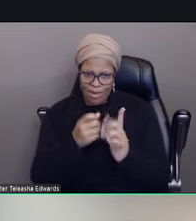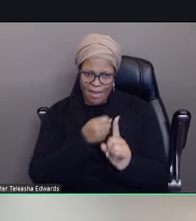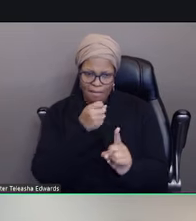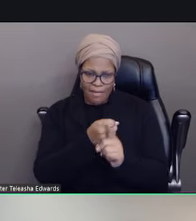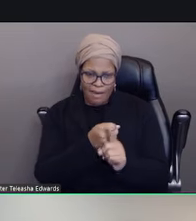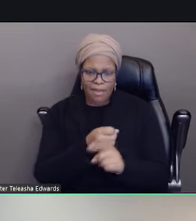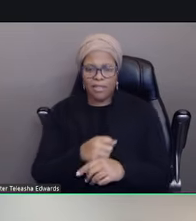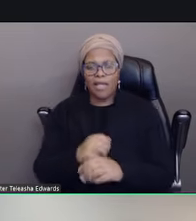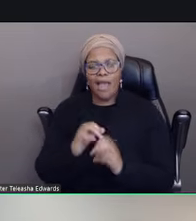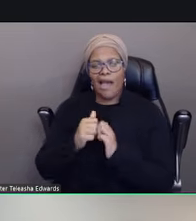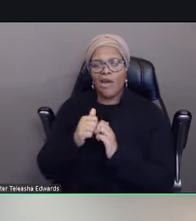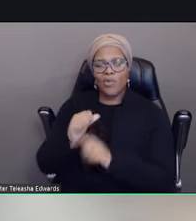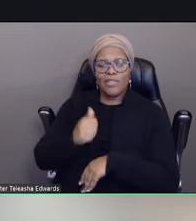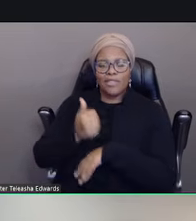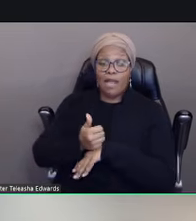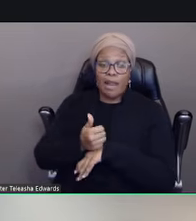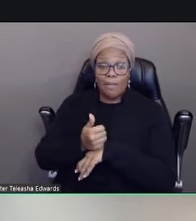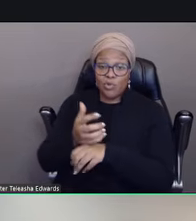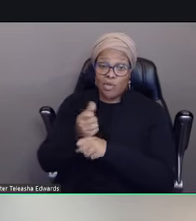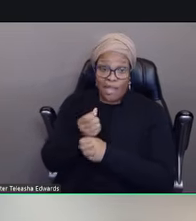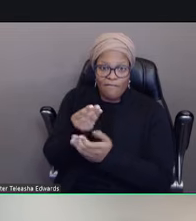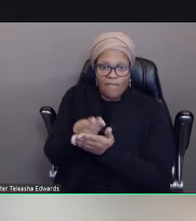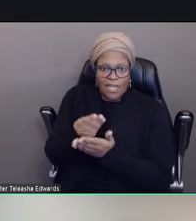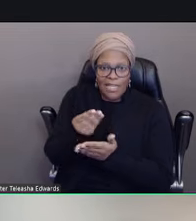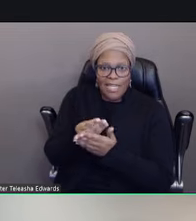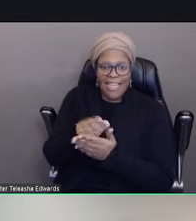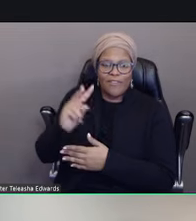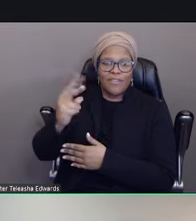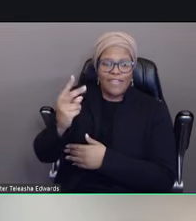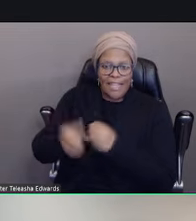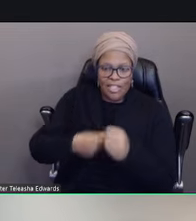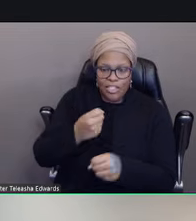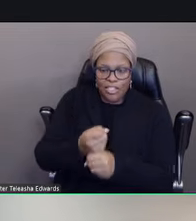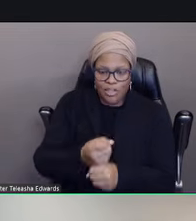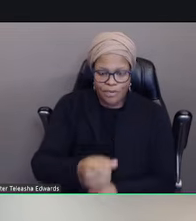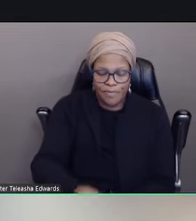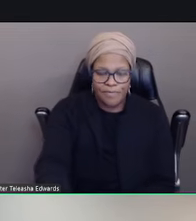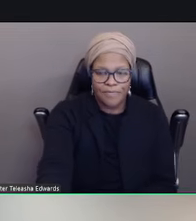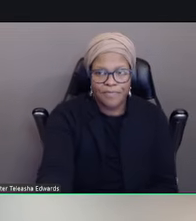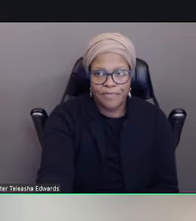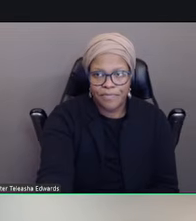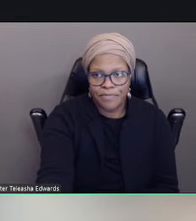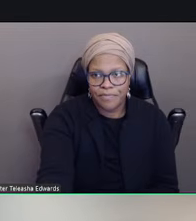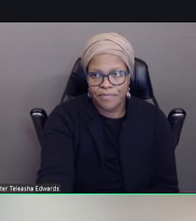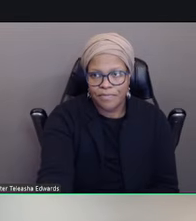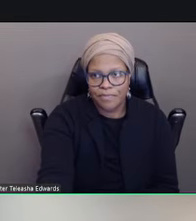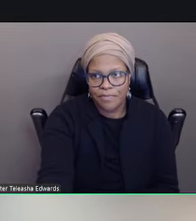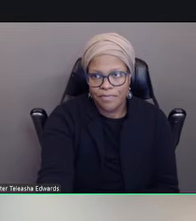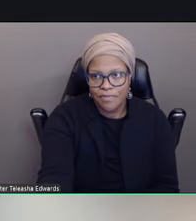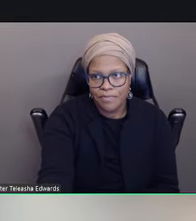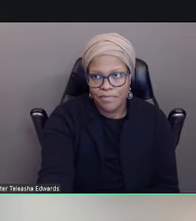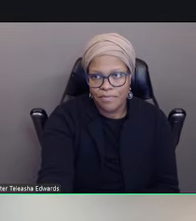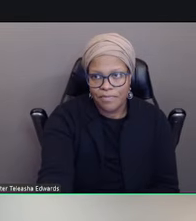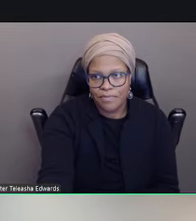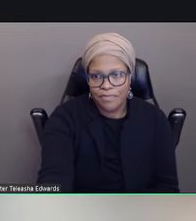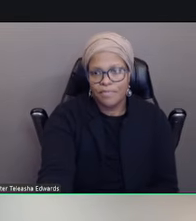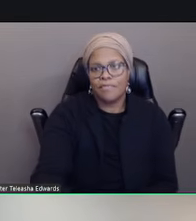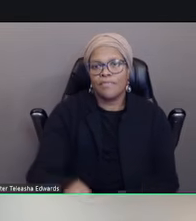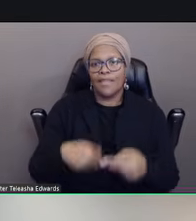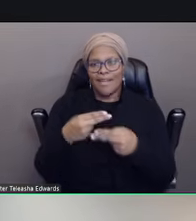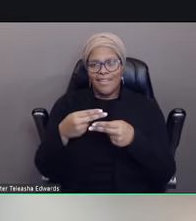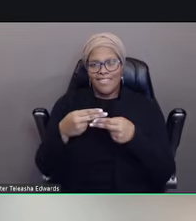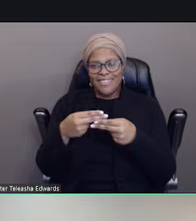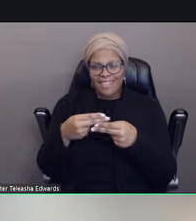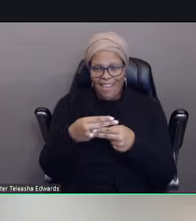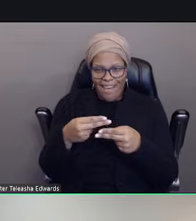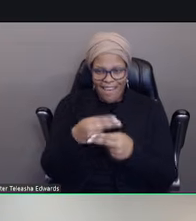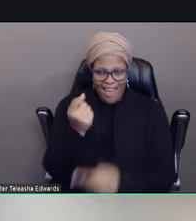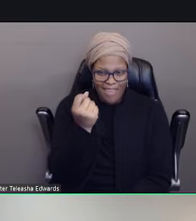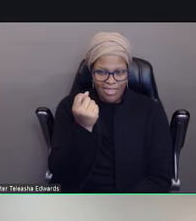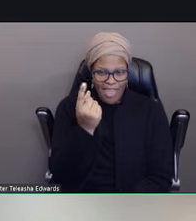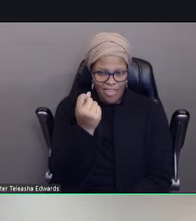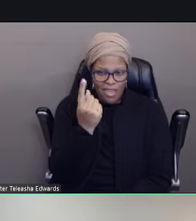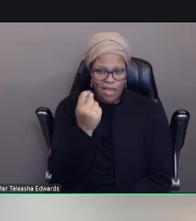ourselves up to get funding in year two. Slide 11. Um we're going to jump right in to what is